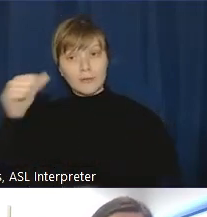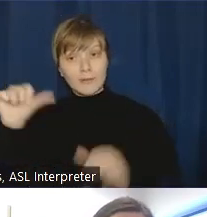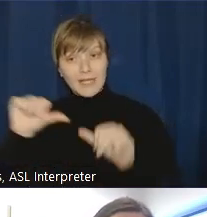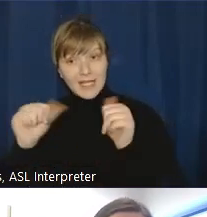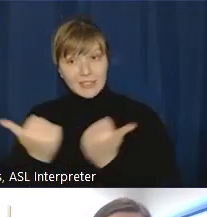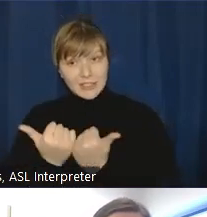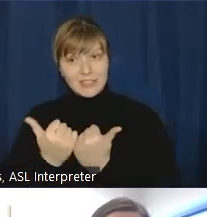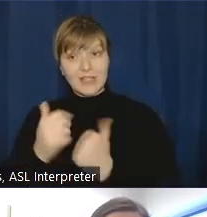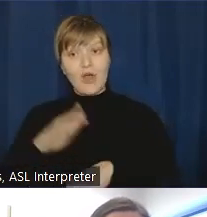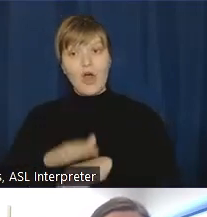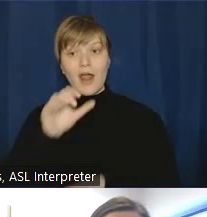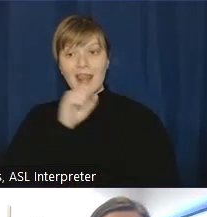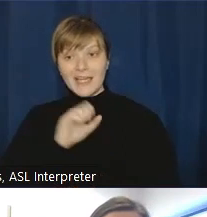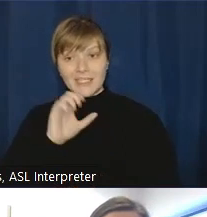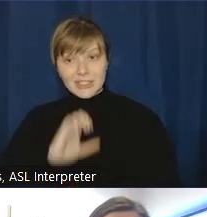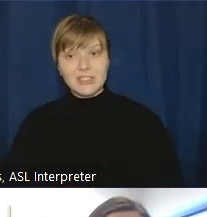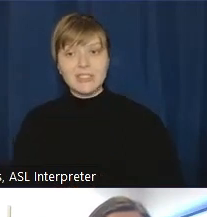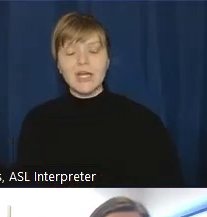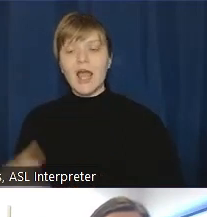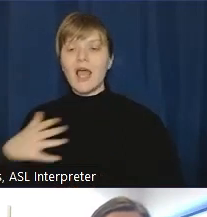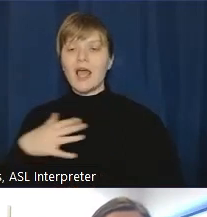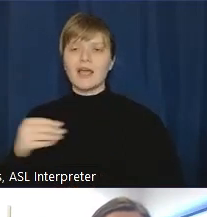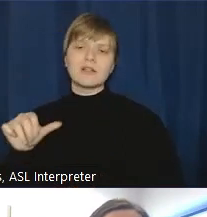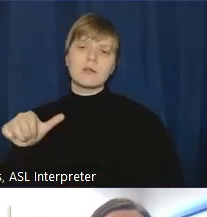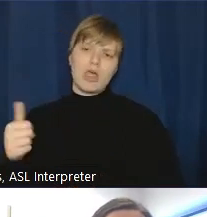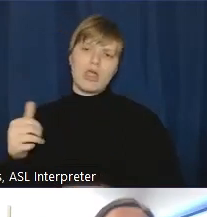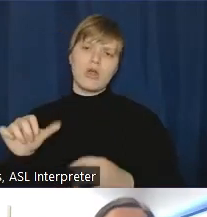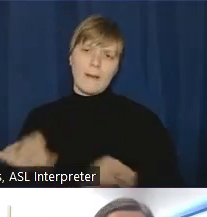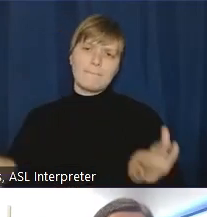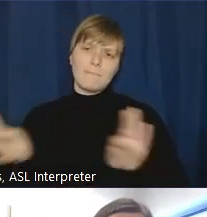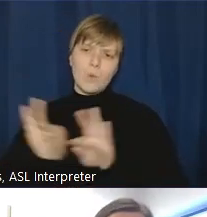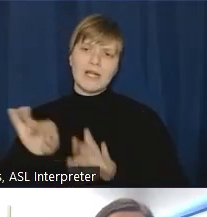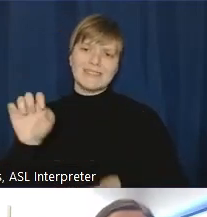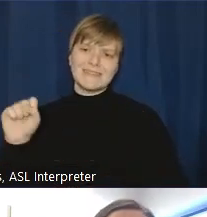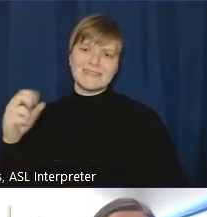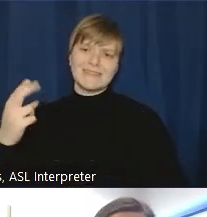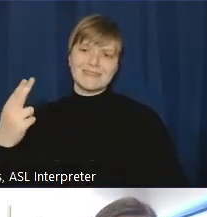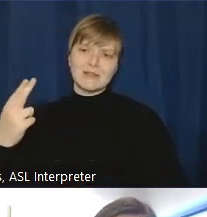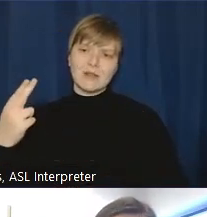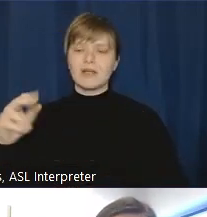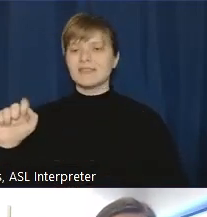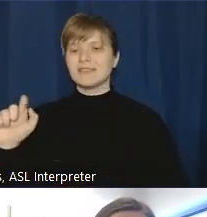as well as some other important stakeholders. We also brought people who may be using this program.